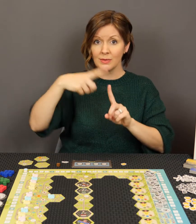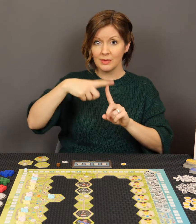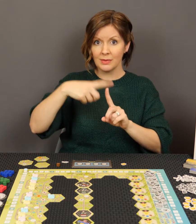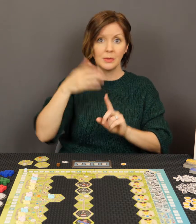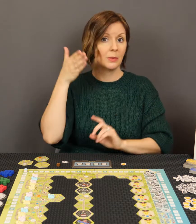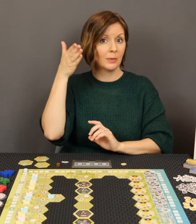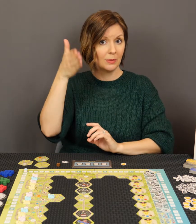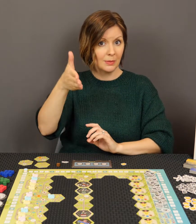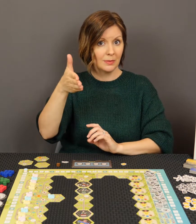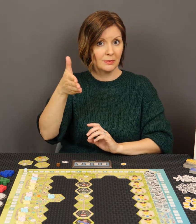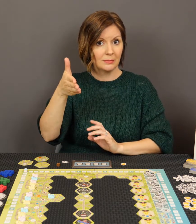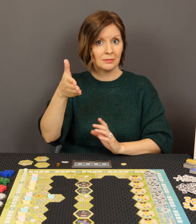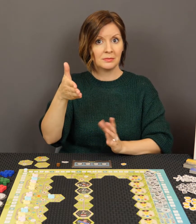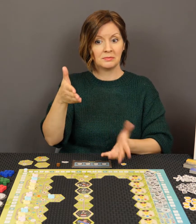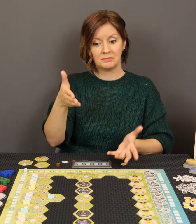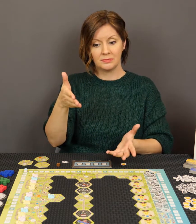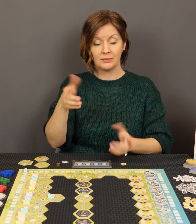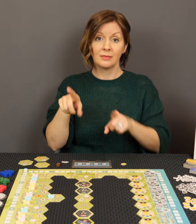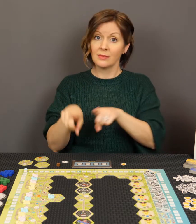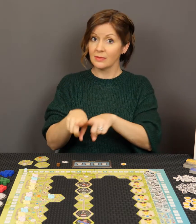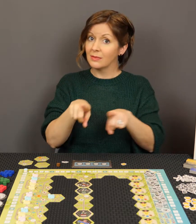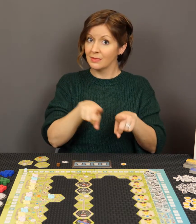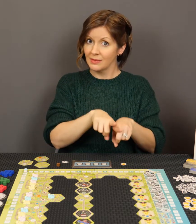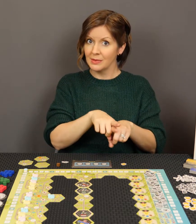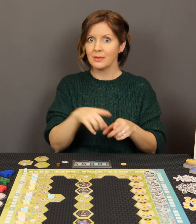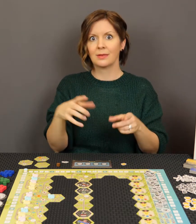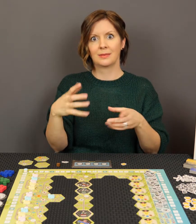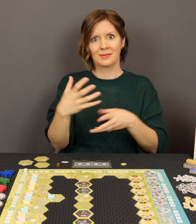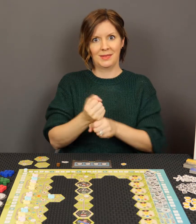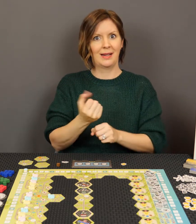And then you earn 5 points.